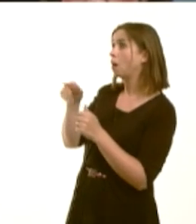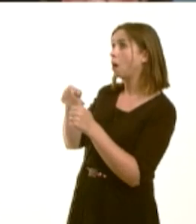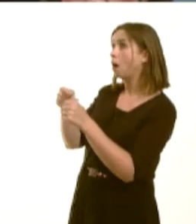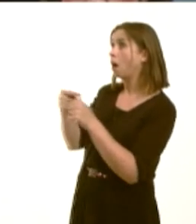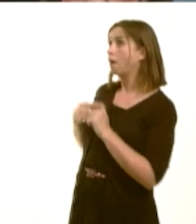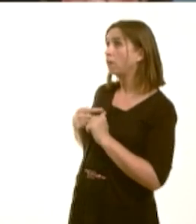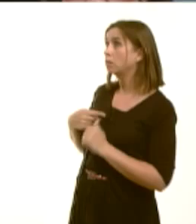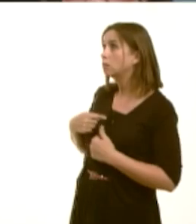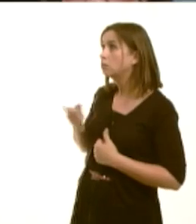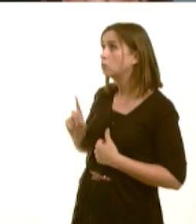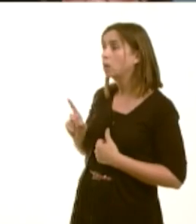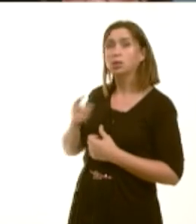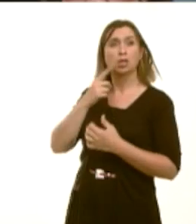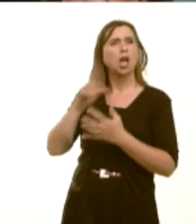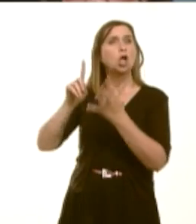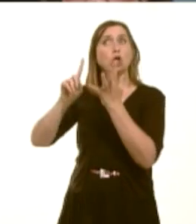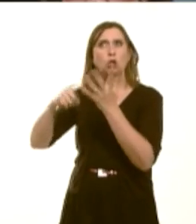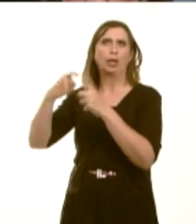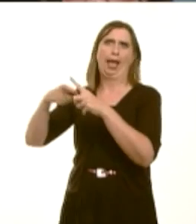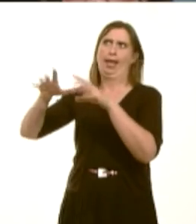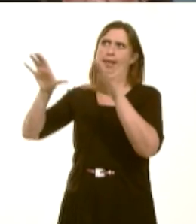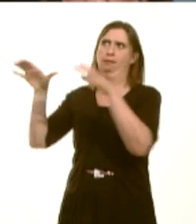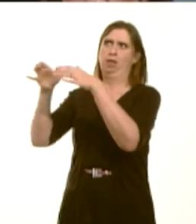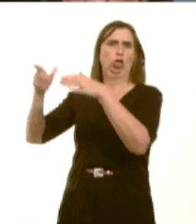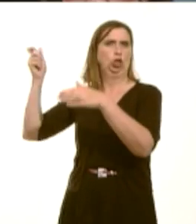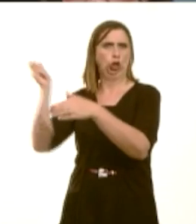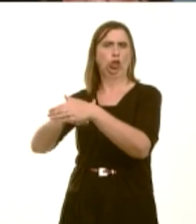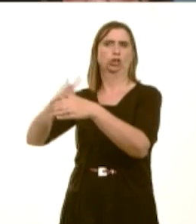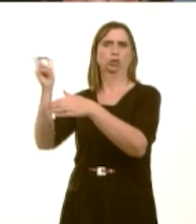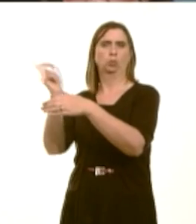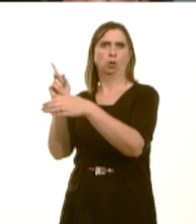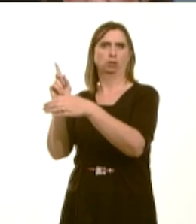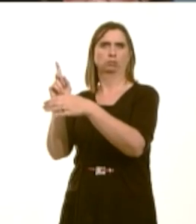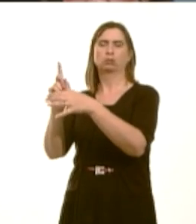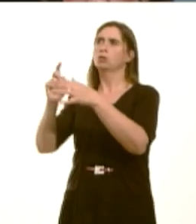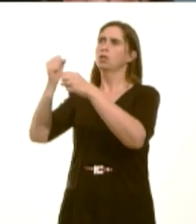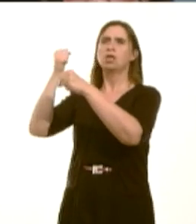on a UK basis, there does need to be a discussion held between the Governments and administrations